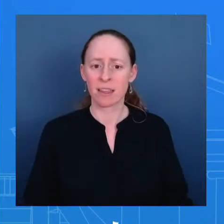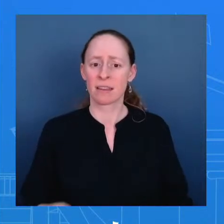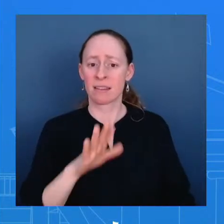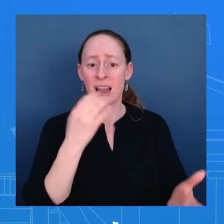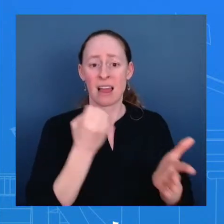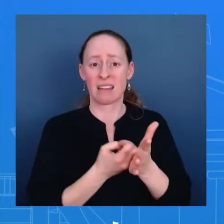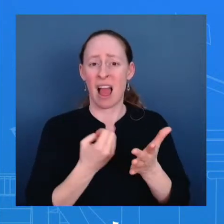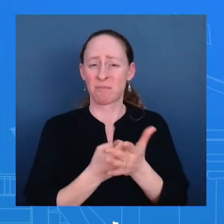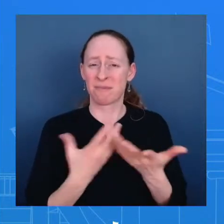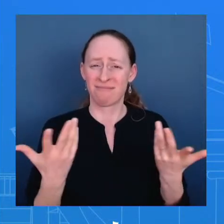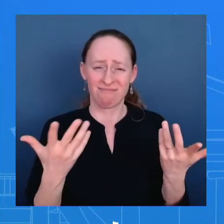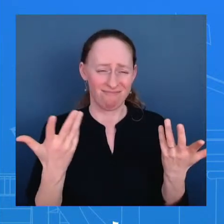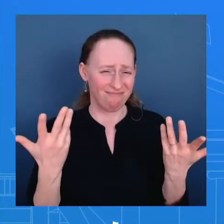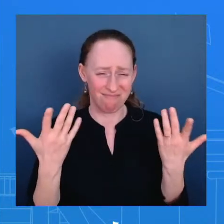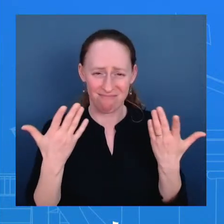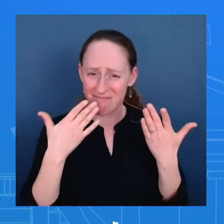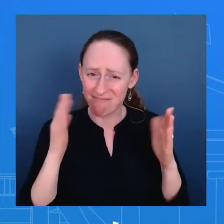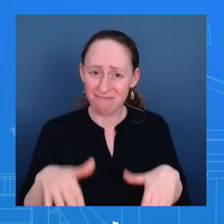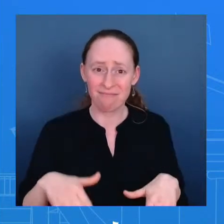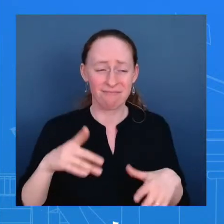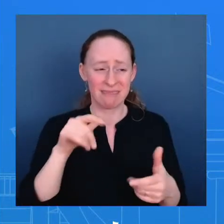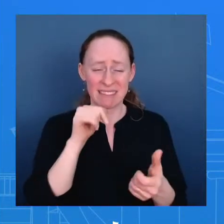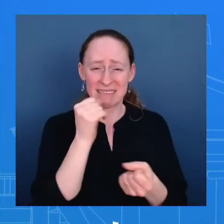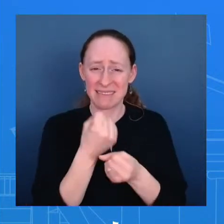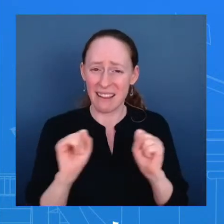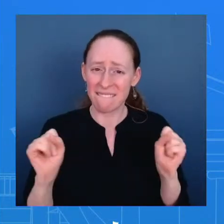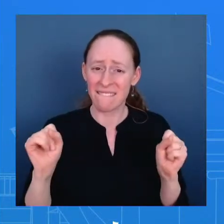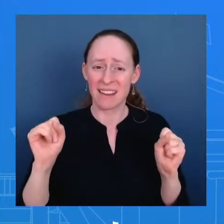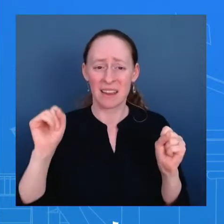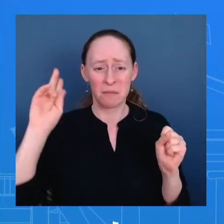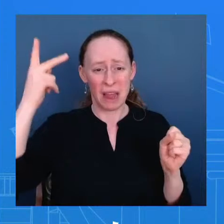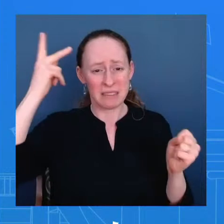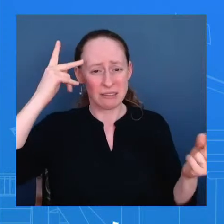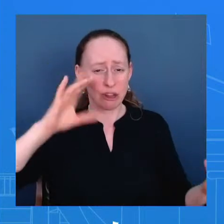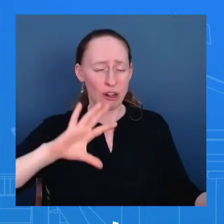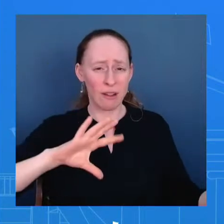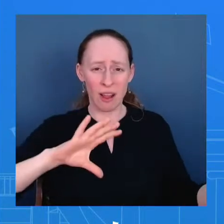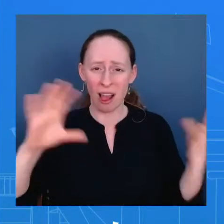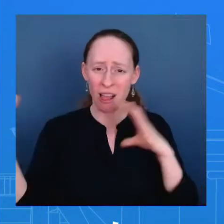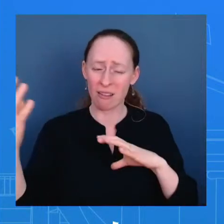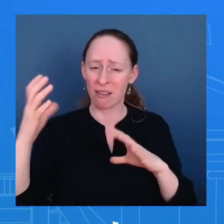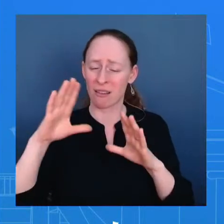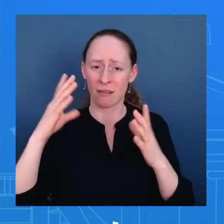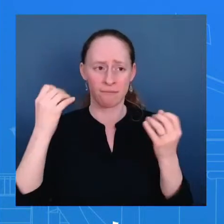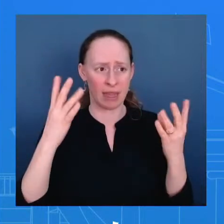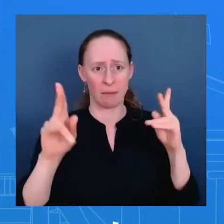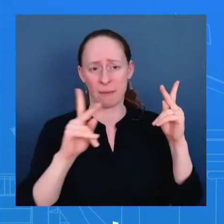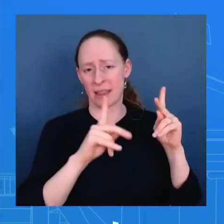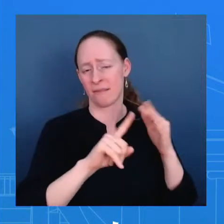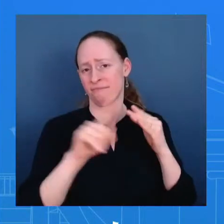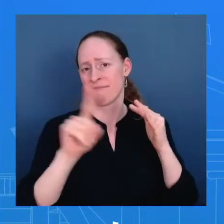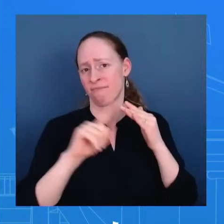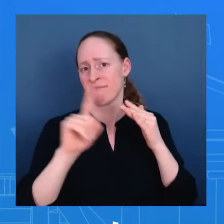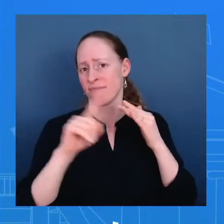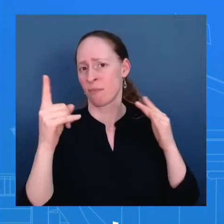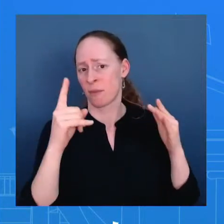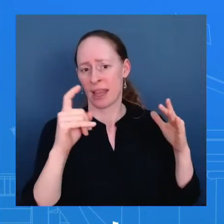are key drivers for migrants around the world. And obviously, as I -- as you all know, you've been tracking what's going on in Haiti.